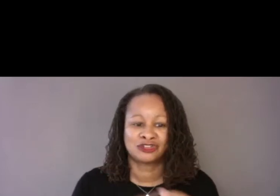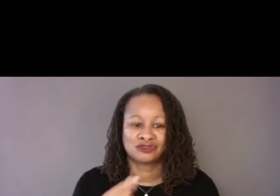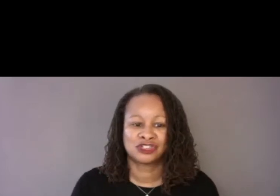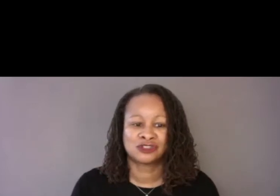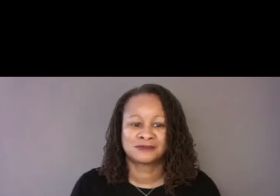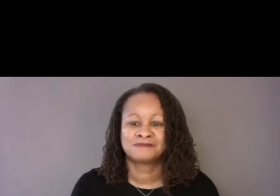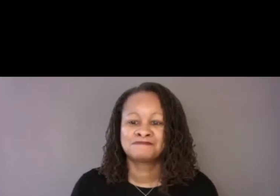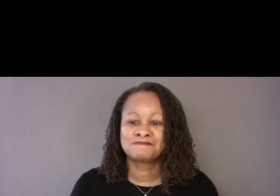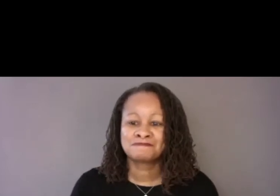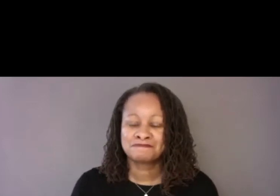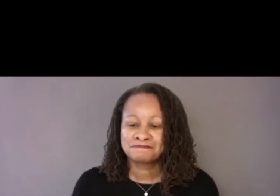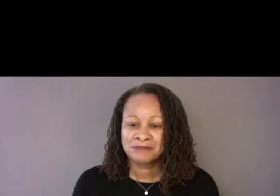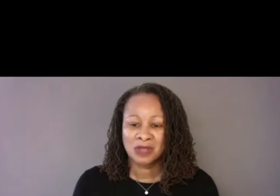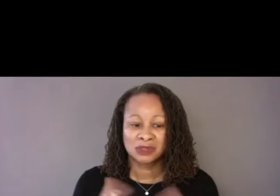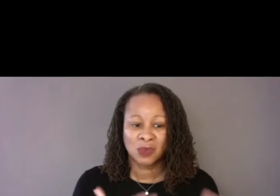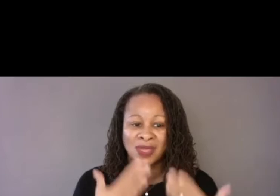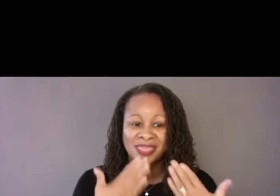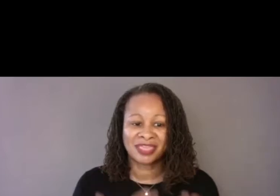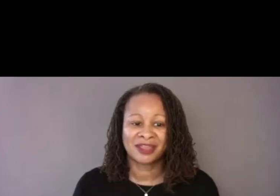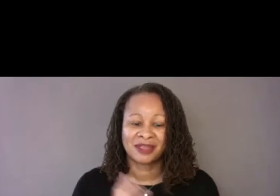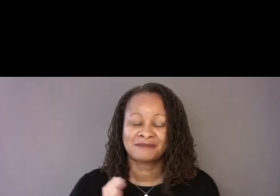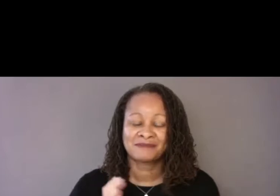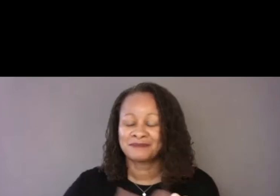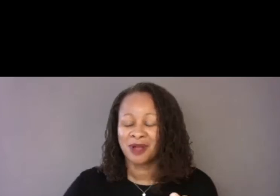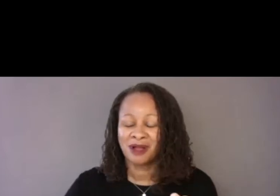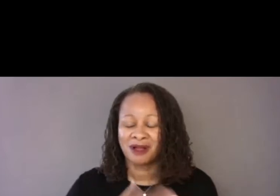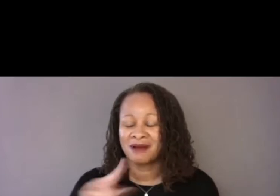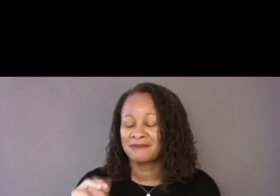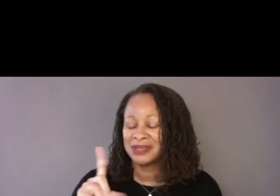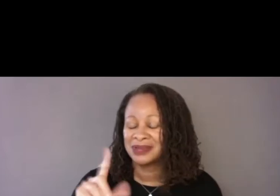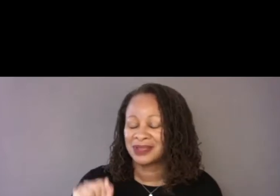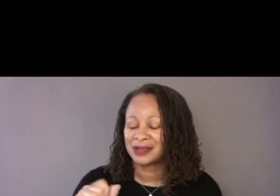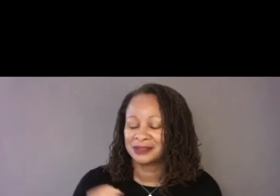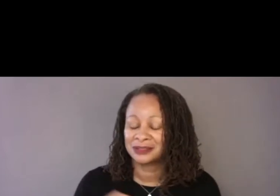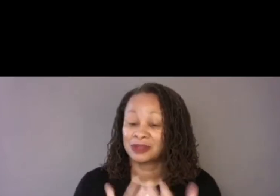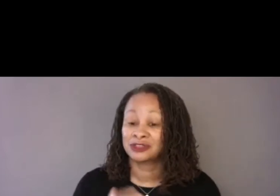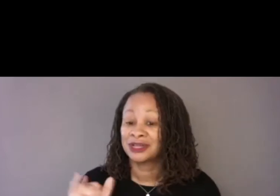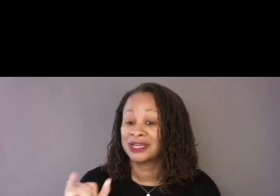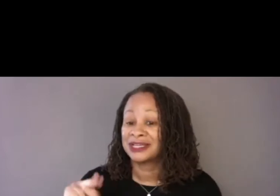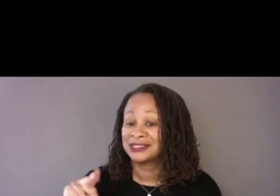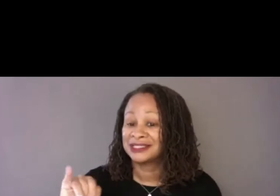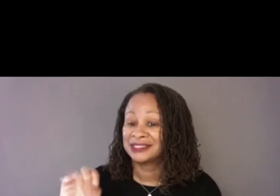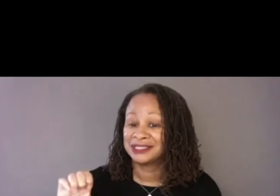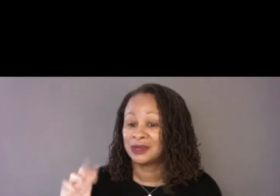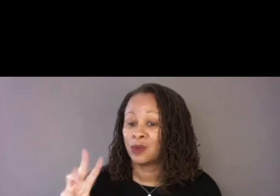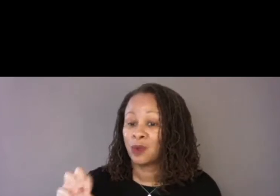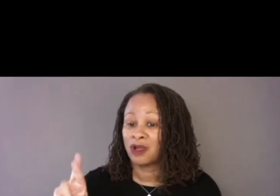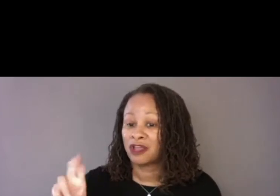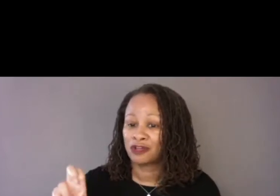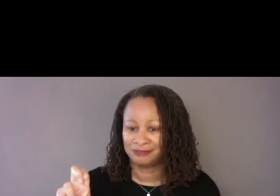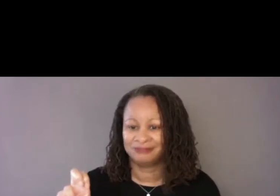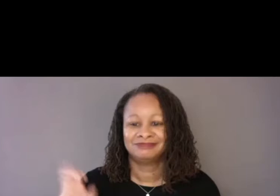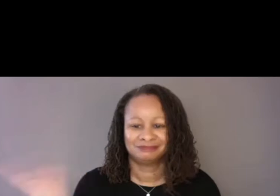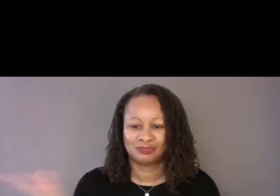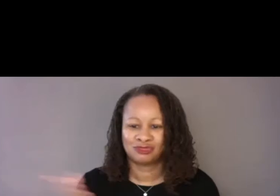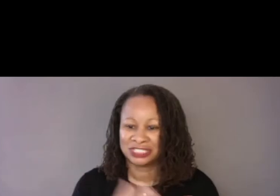I would also like to thank our media sponsor, Indie Wire, for bringing this series to all of you today.